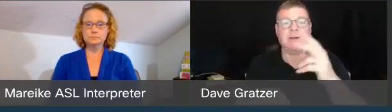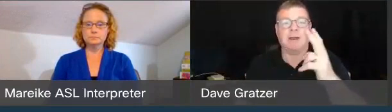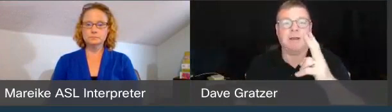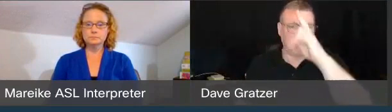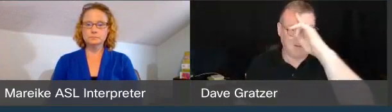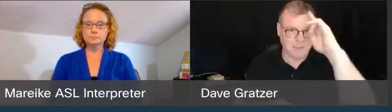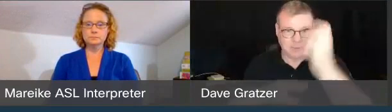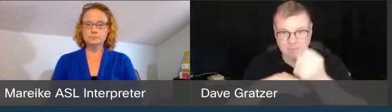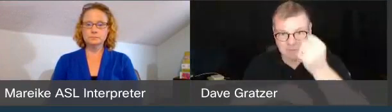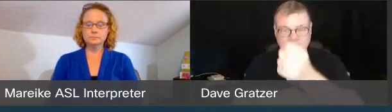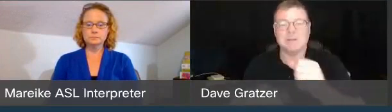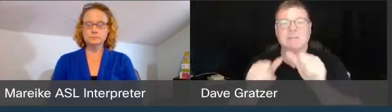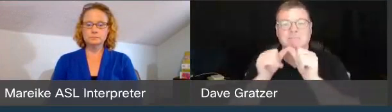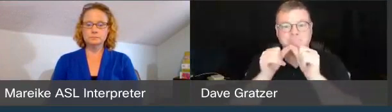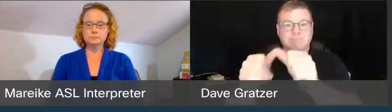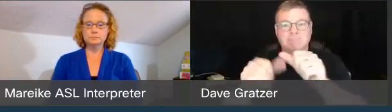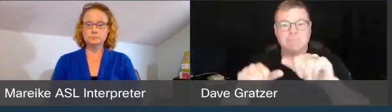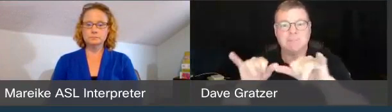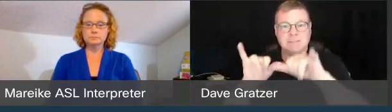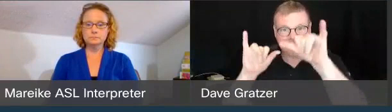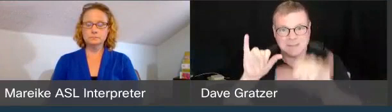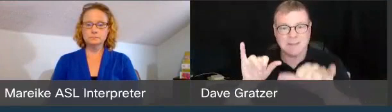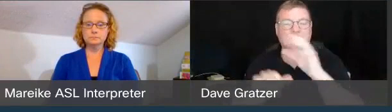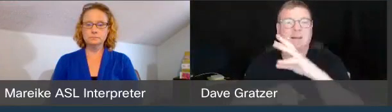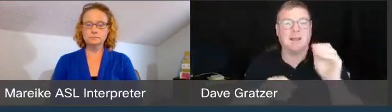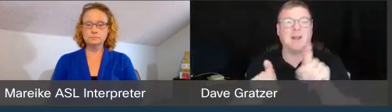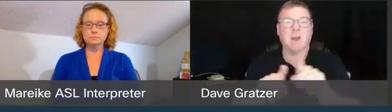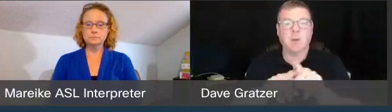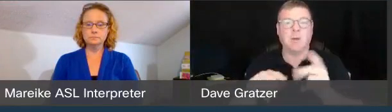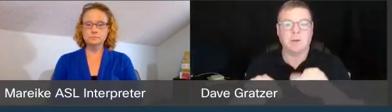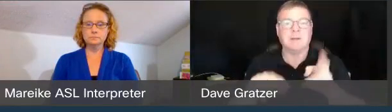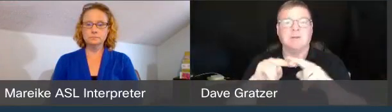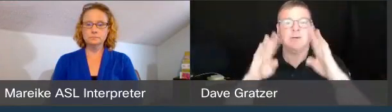of stay during those hospitalizations and also increased housing stability.